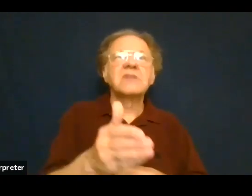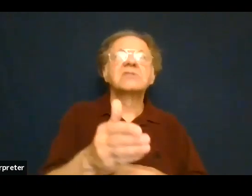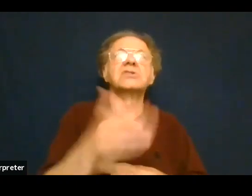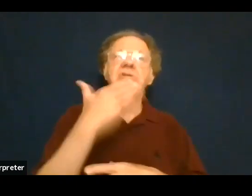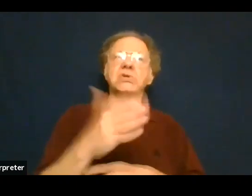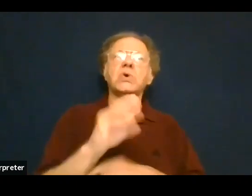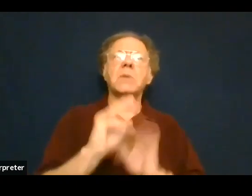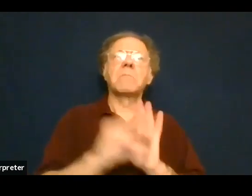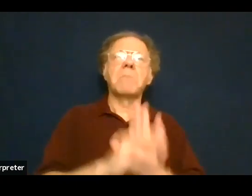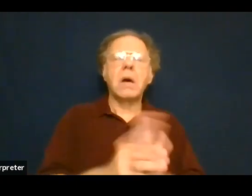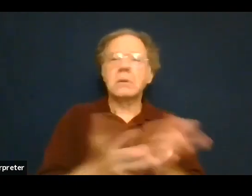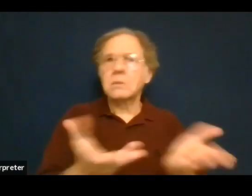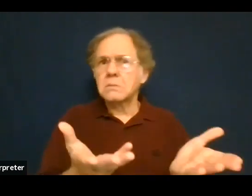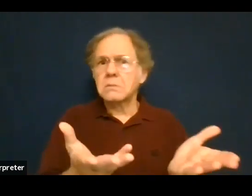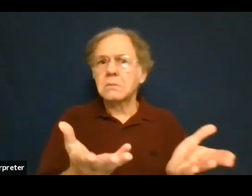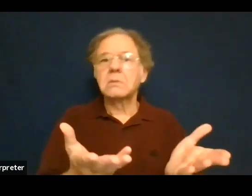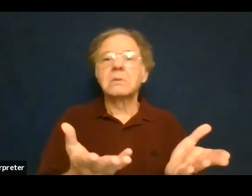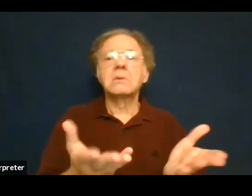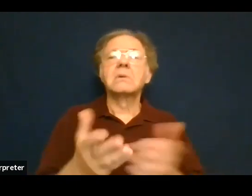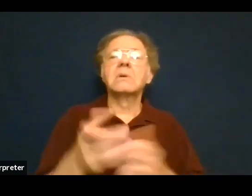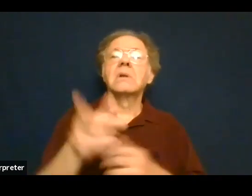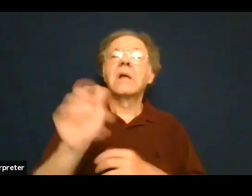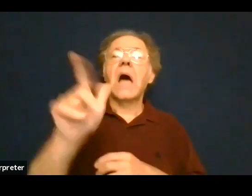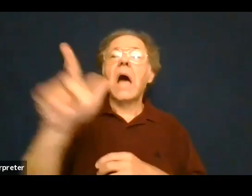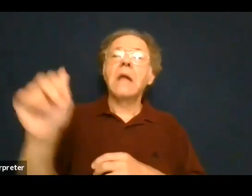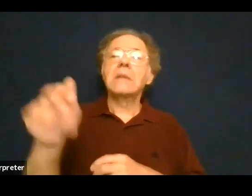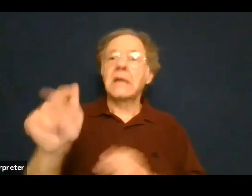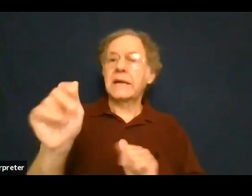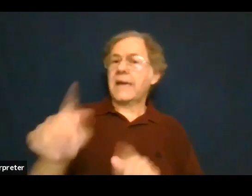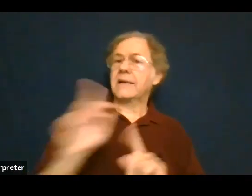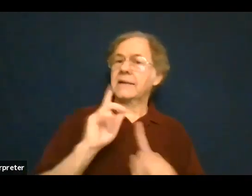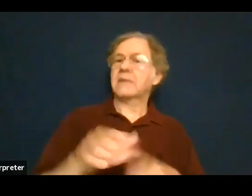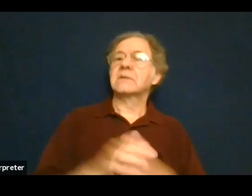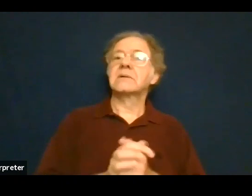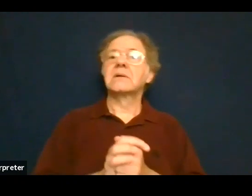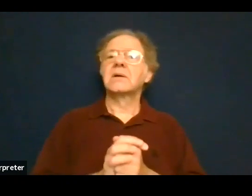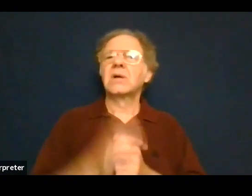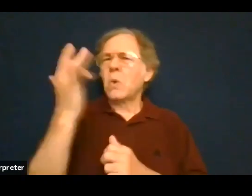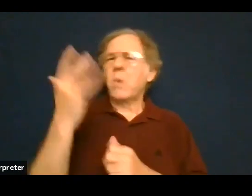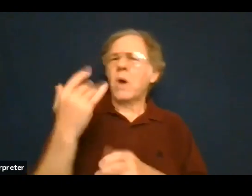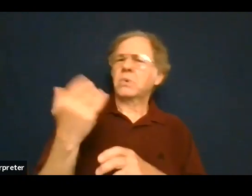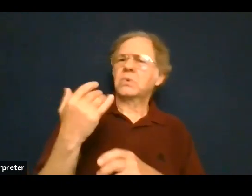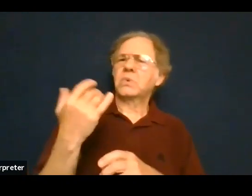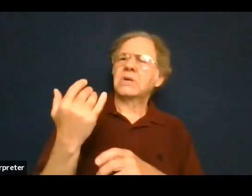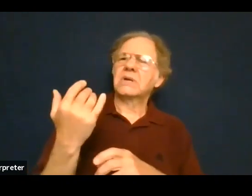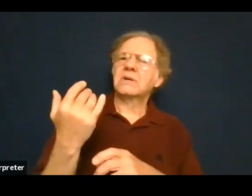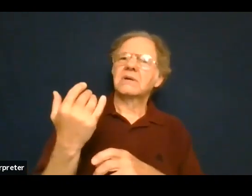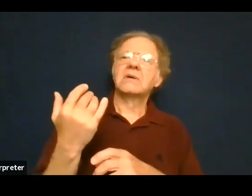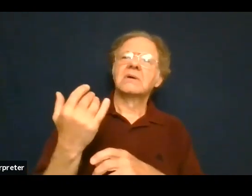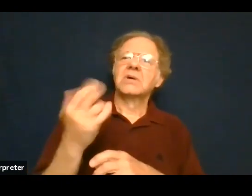Alaa may be the perfect person to- why would we go to this strange little animal when we have mice?